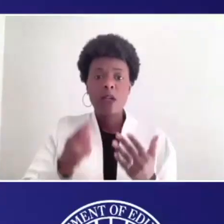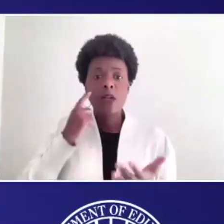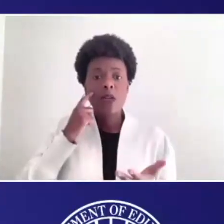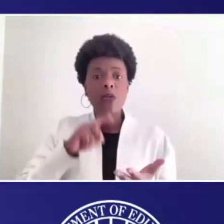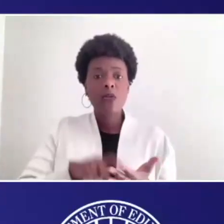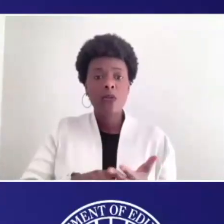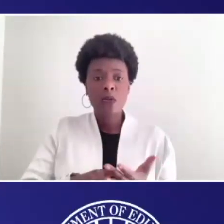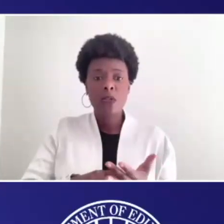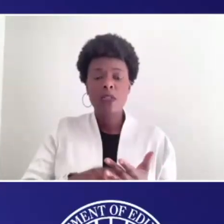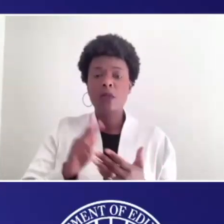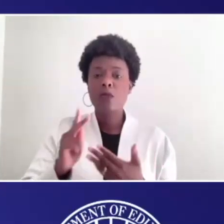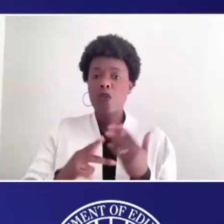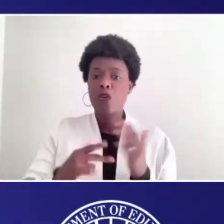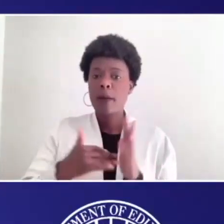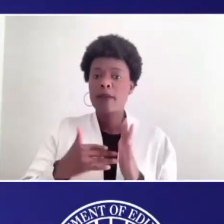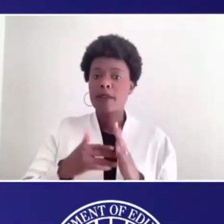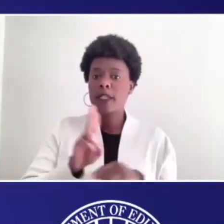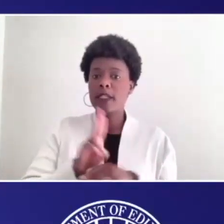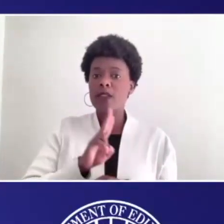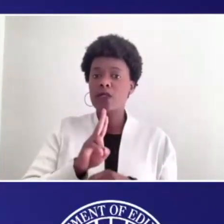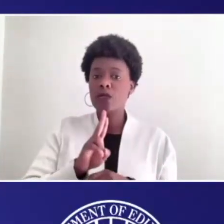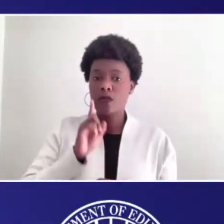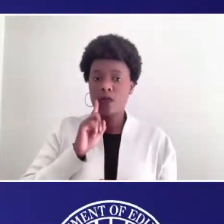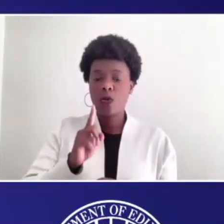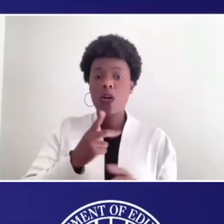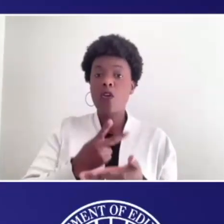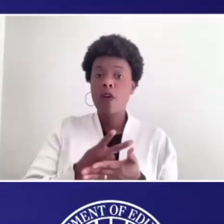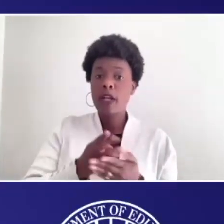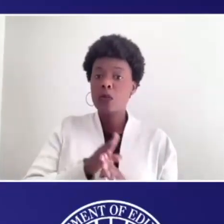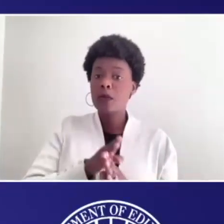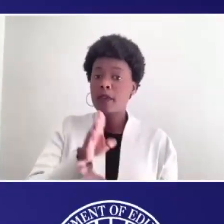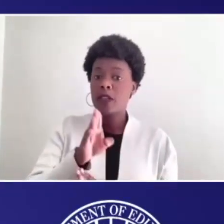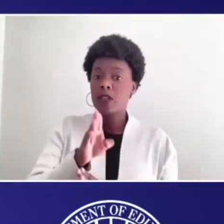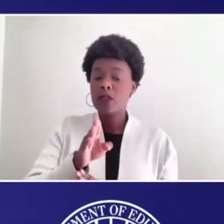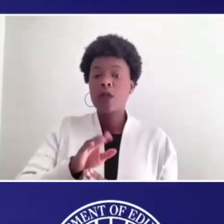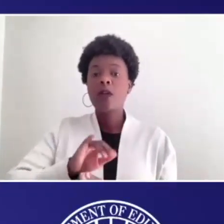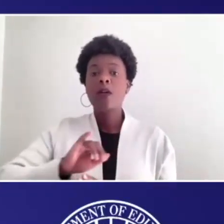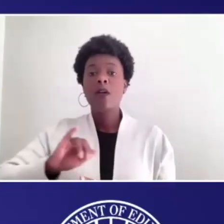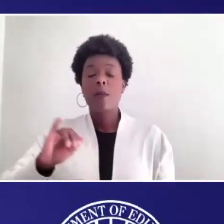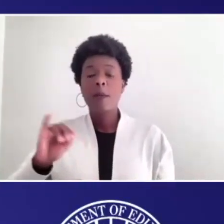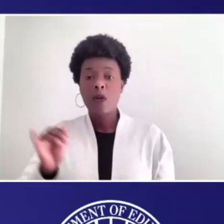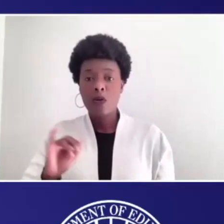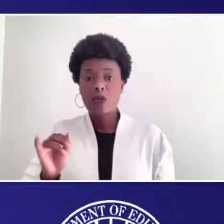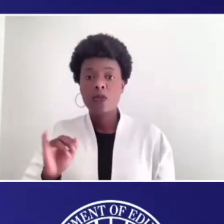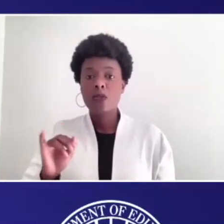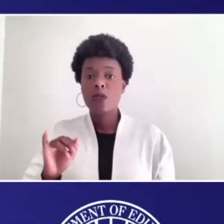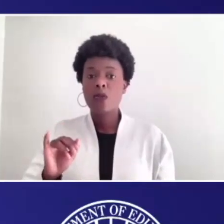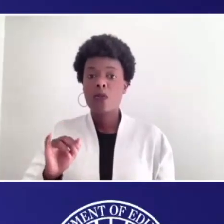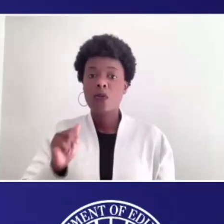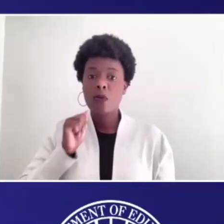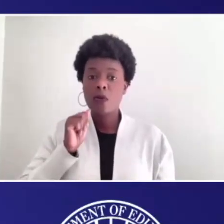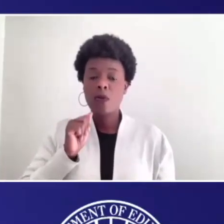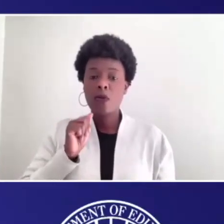used both in the graduate and professional context, as well as in the parent situation